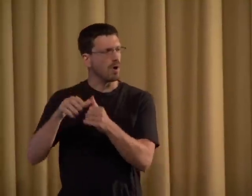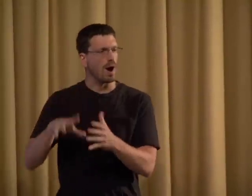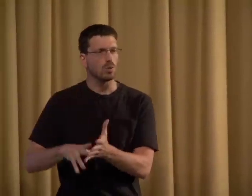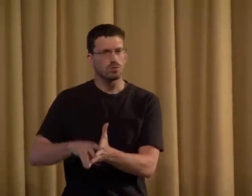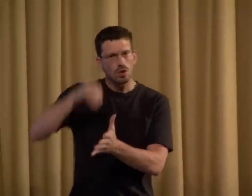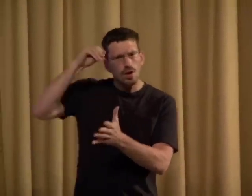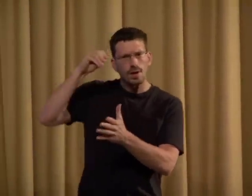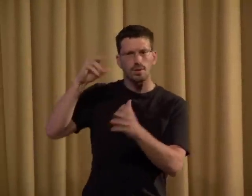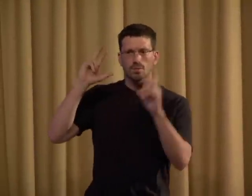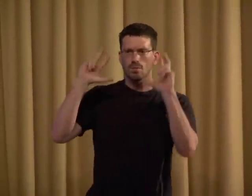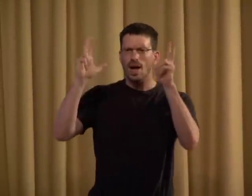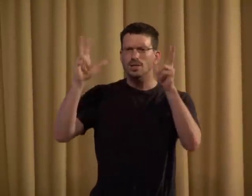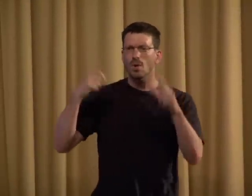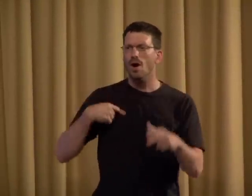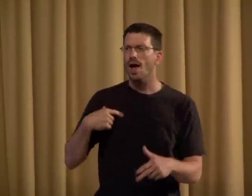I remember growing up when I was learning to play, I'd watch him and he'd always play with his tongue hanging out. So I'd copy him and have my tongue hanging out.